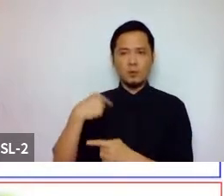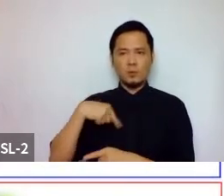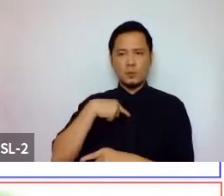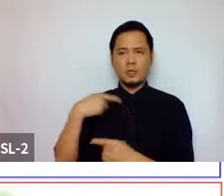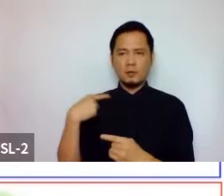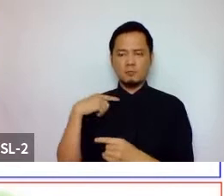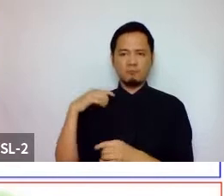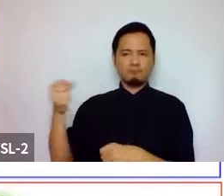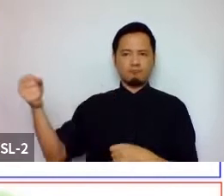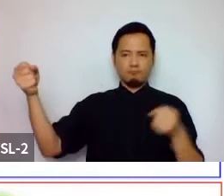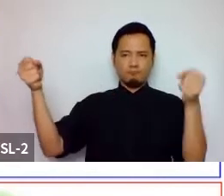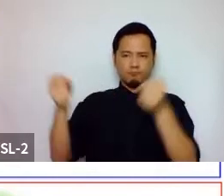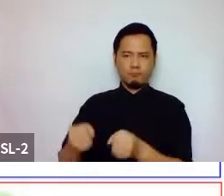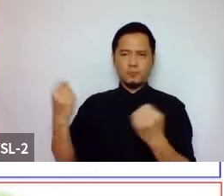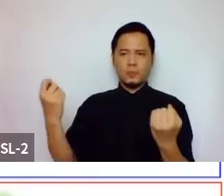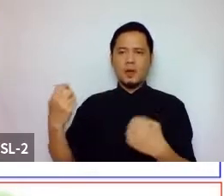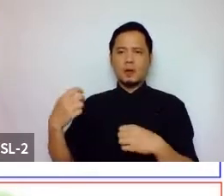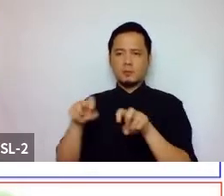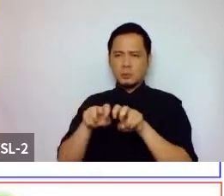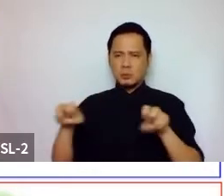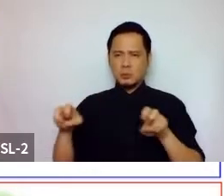The evaluation we are making is technical.